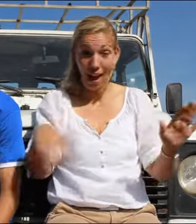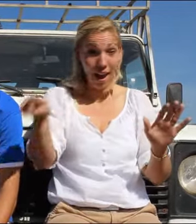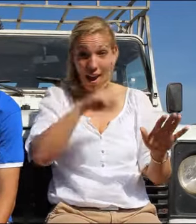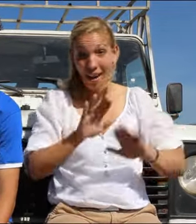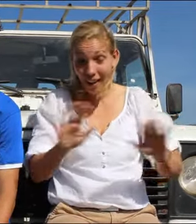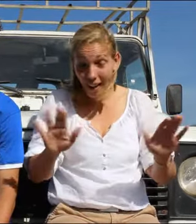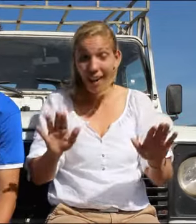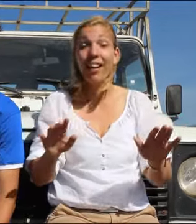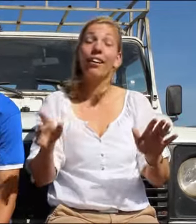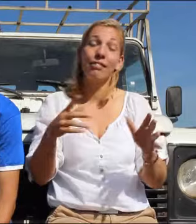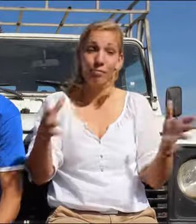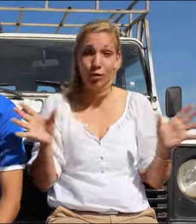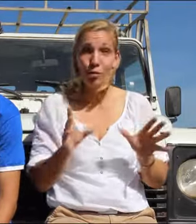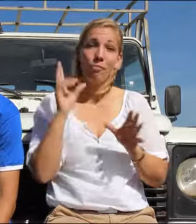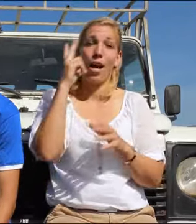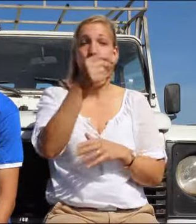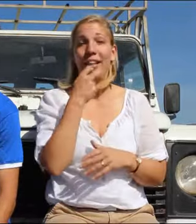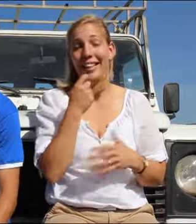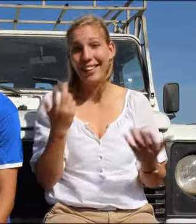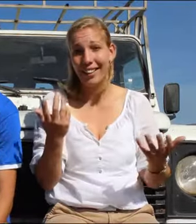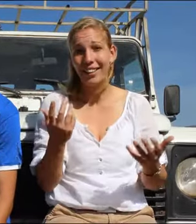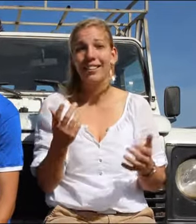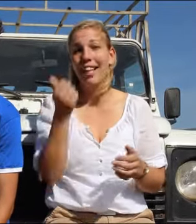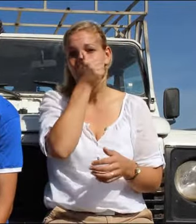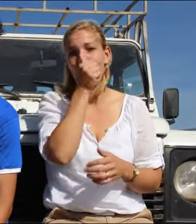And tonight we will have dinner together in a traditional Ethiopian restaurant. I can't wait!